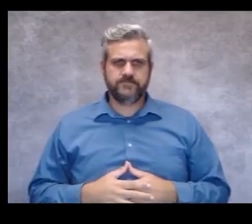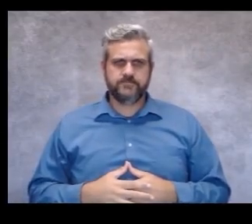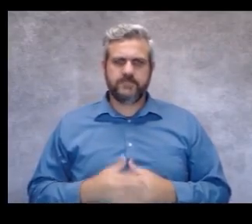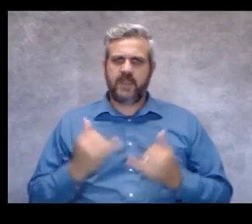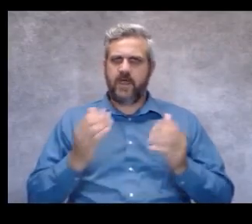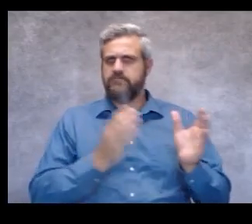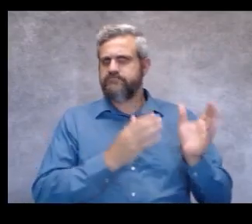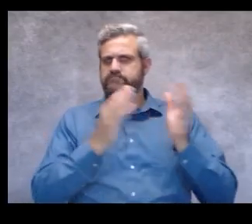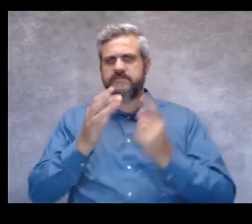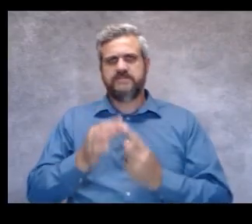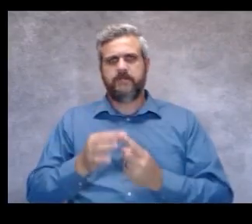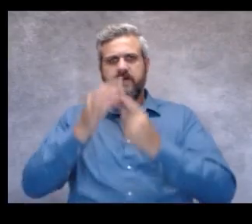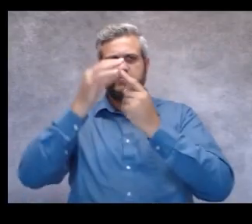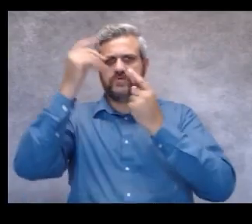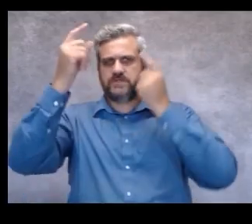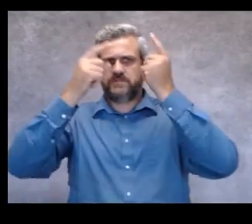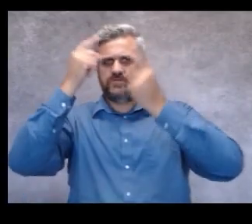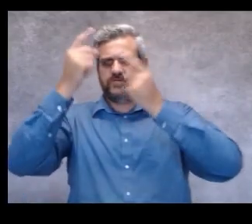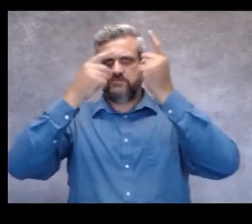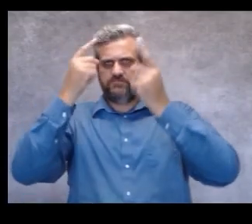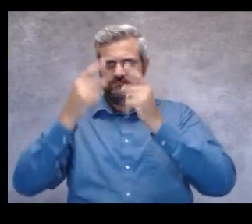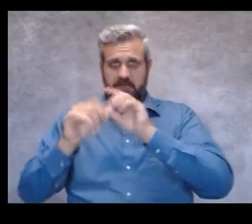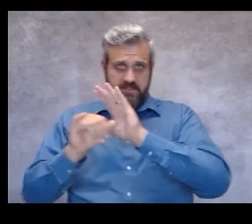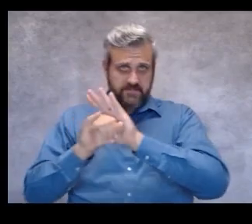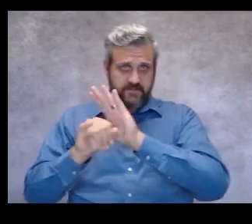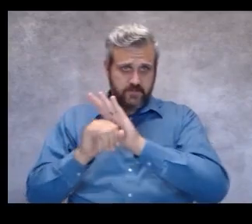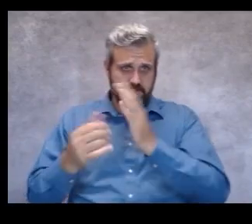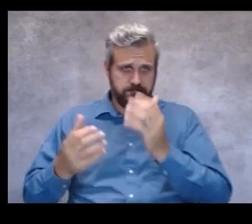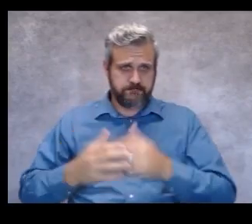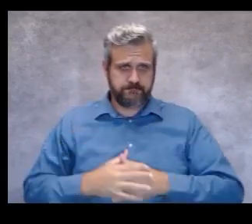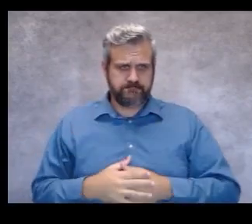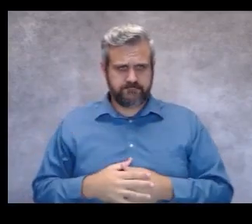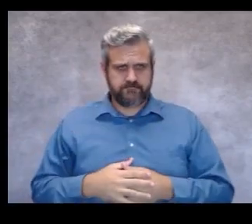Let's talk more about special considerations and identification.